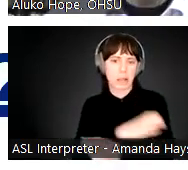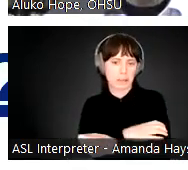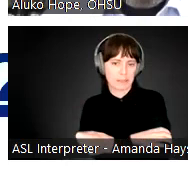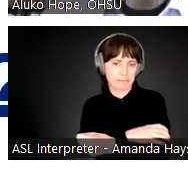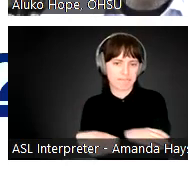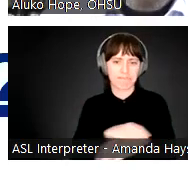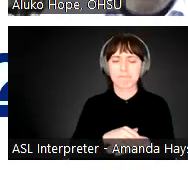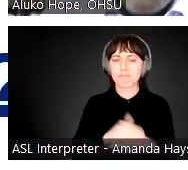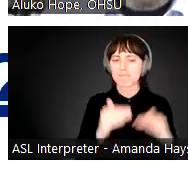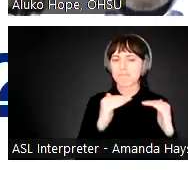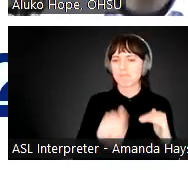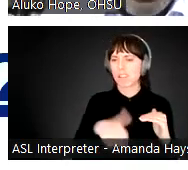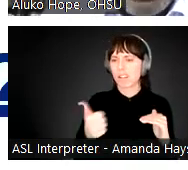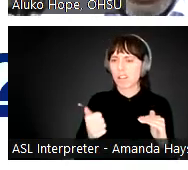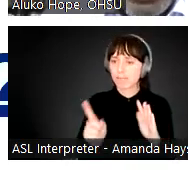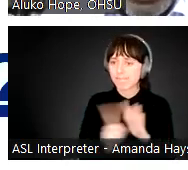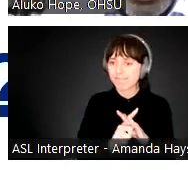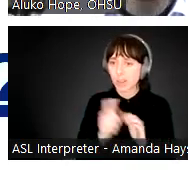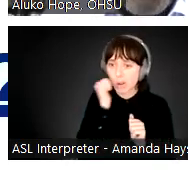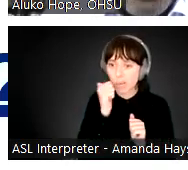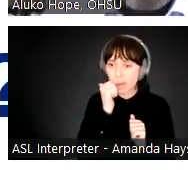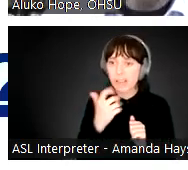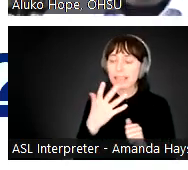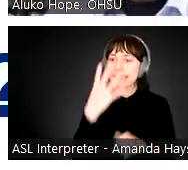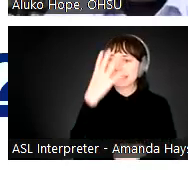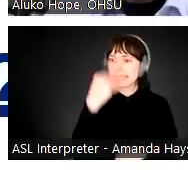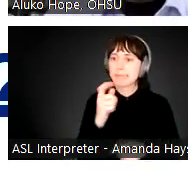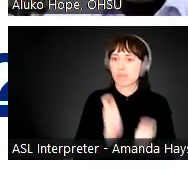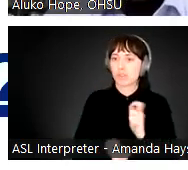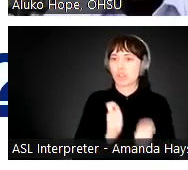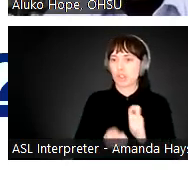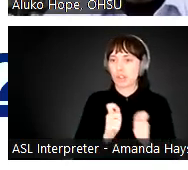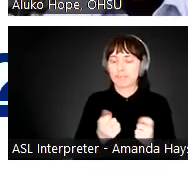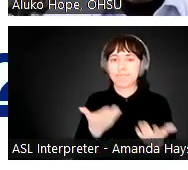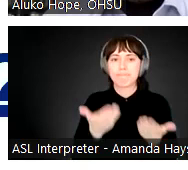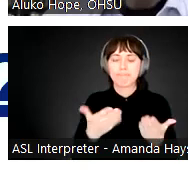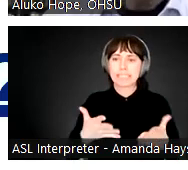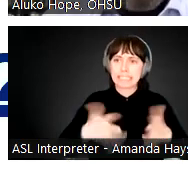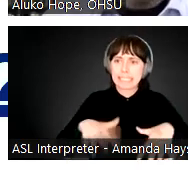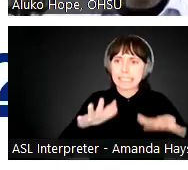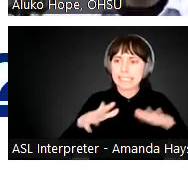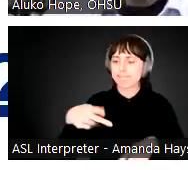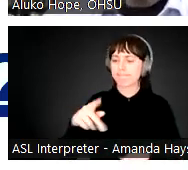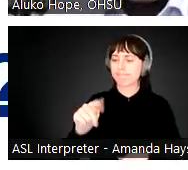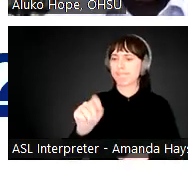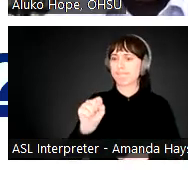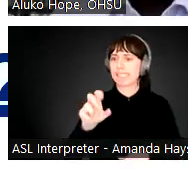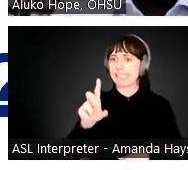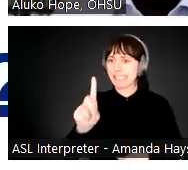And whether or not the depression, anxiety, and post-traumatic stress symptoms are coming along with the